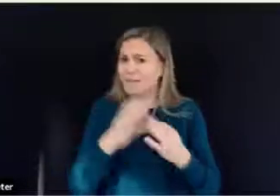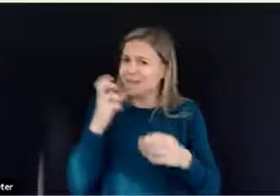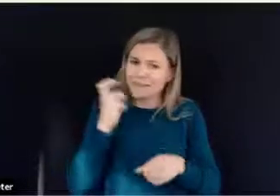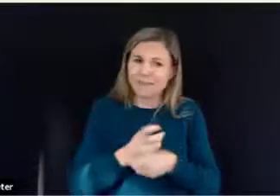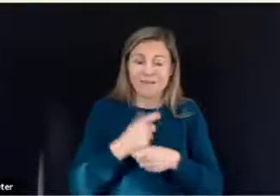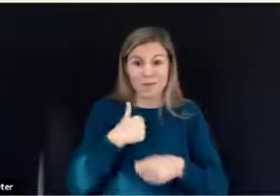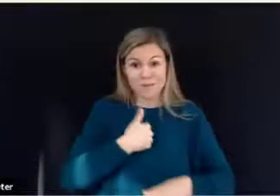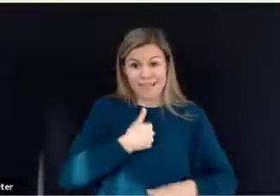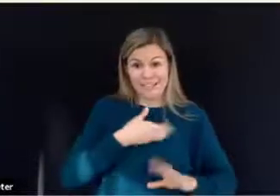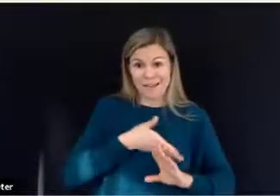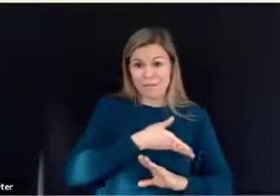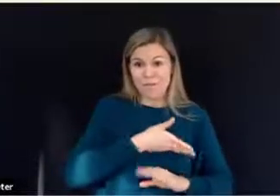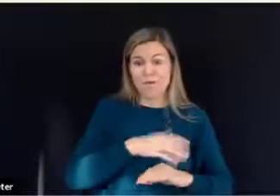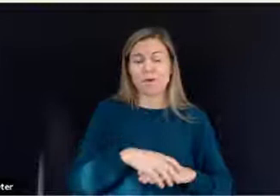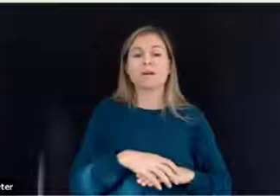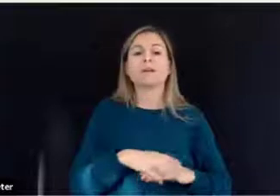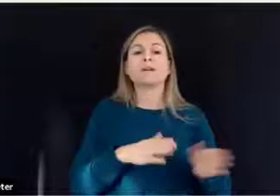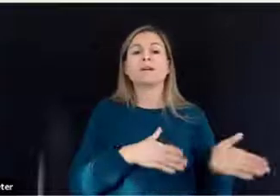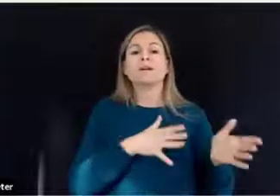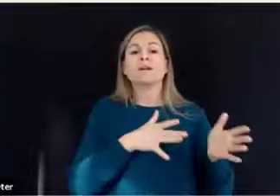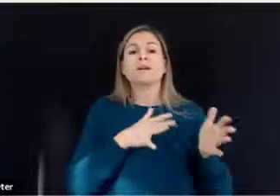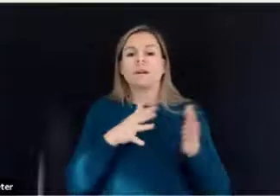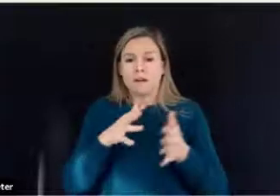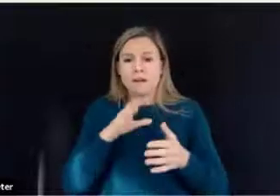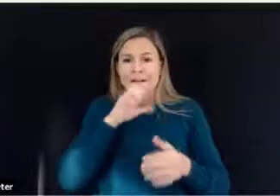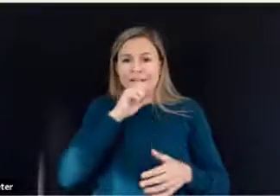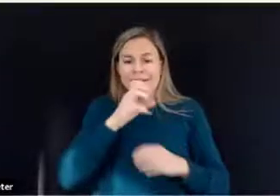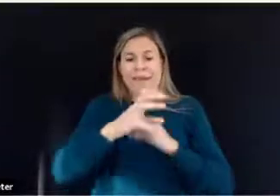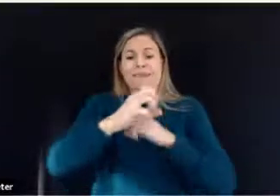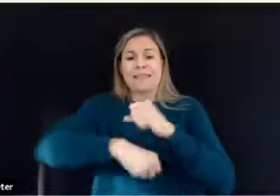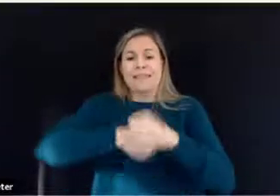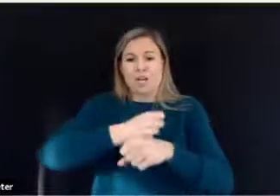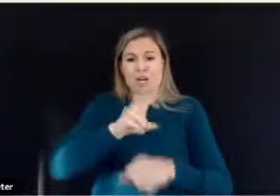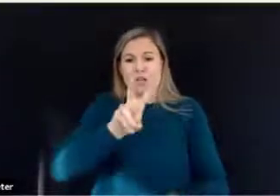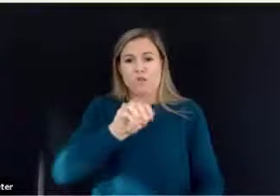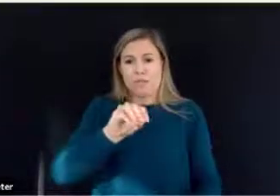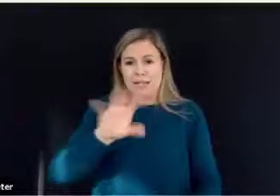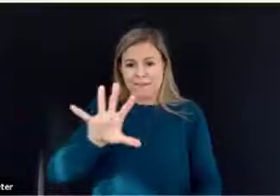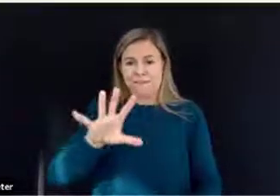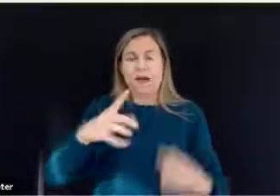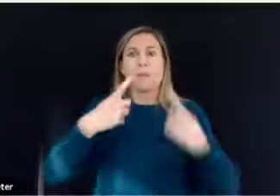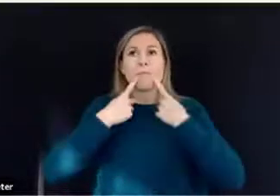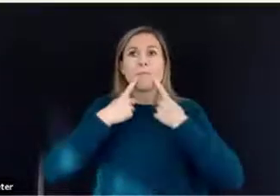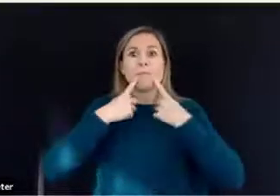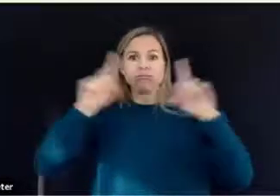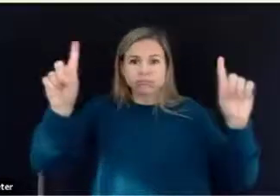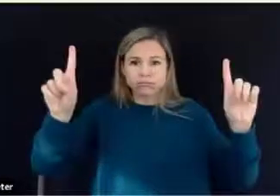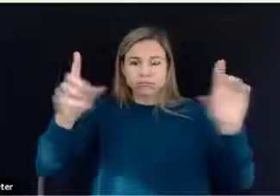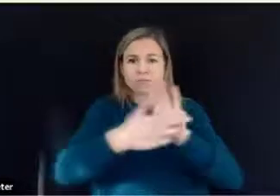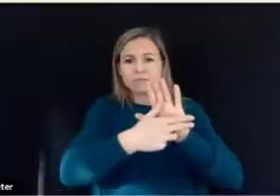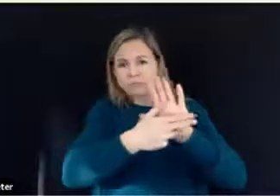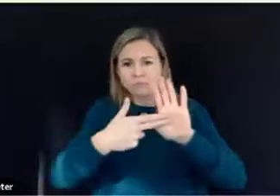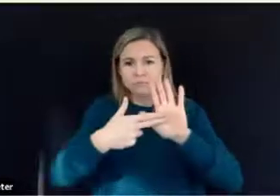By 2005, we finally received a correct diagnosis, and that was through just persevering